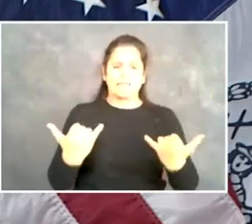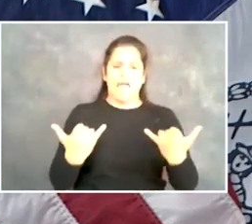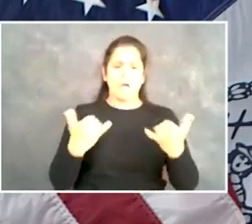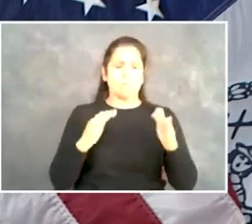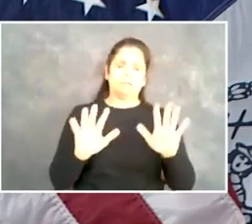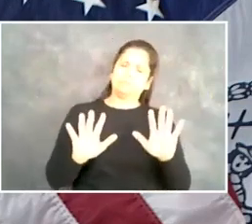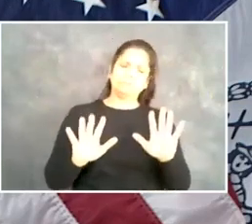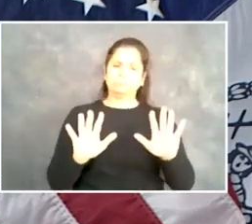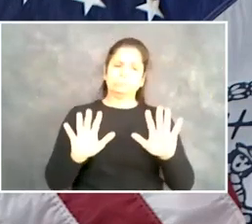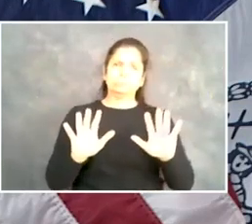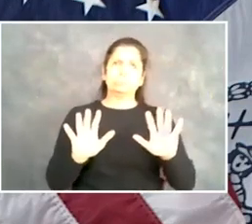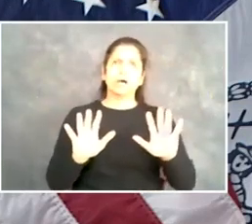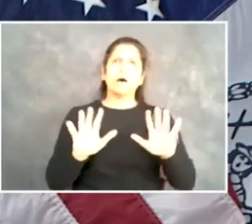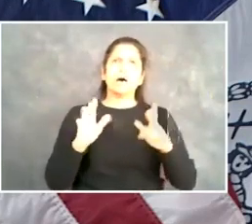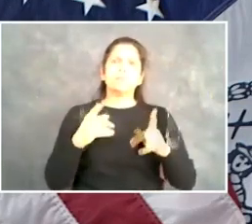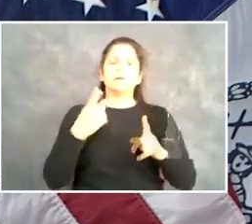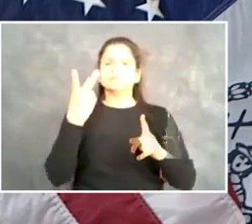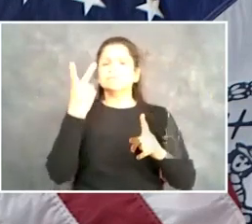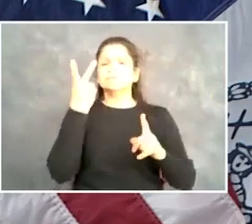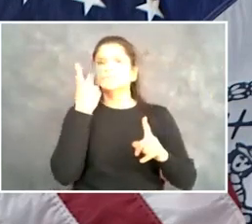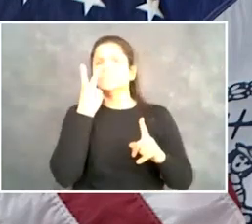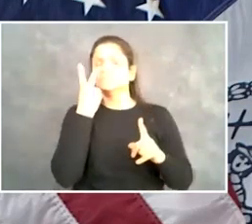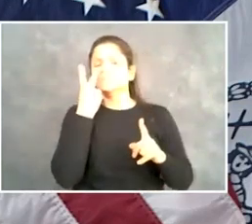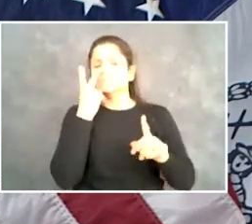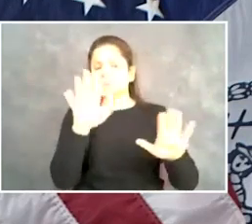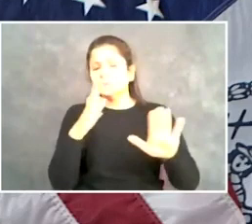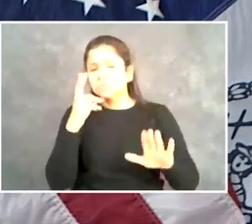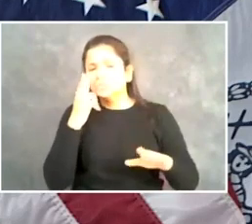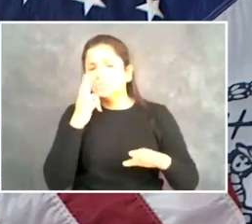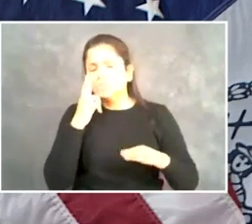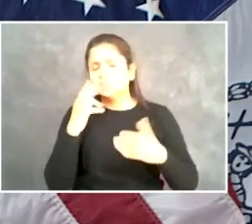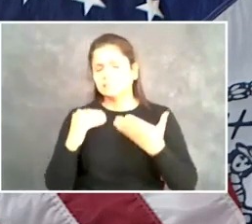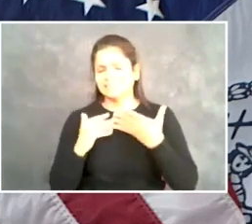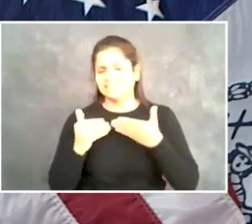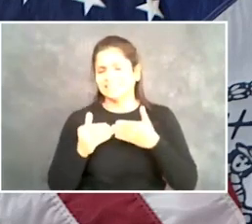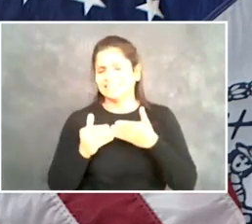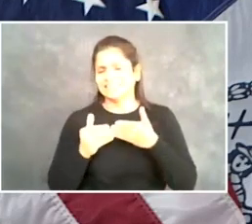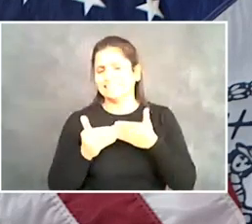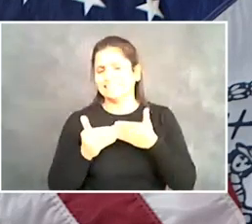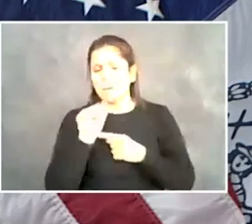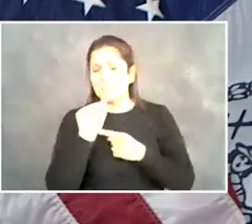NORMAL. AS I'VE SAID, WE ARE OPEN TO LATER ON GETTING AN OPPORTUNITY. THE POINT IS WELL TAKEN.